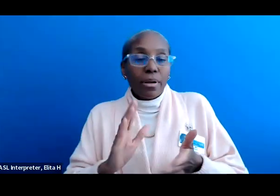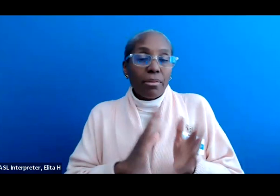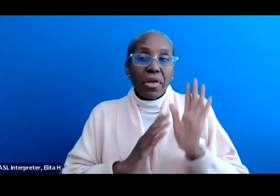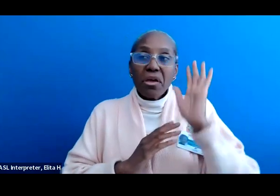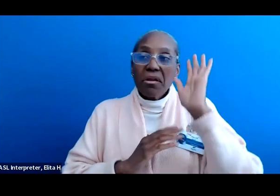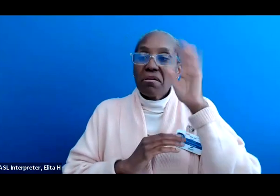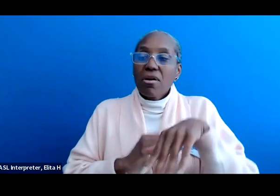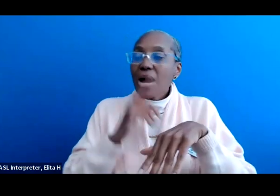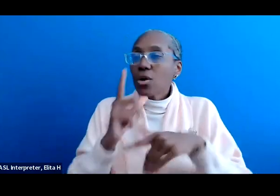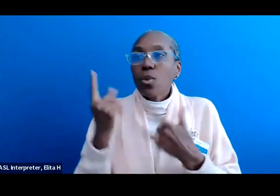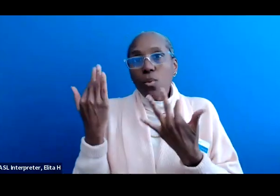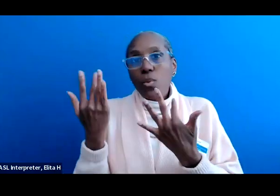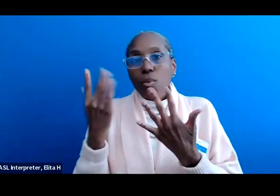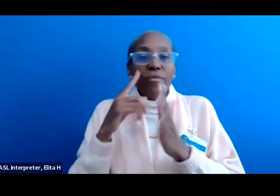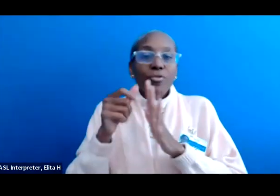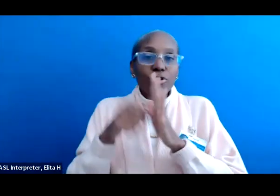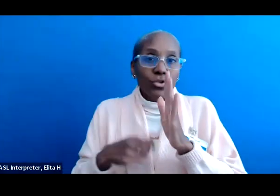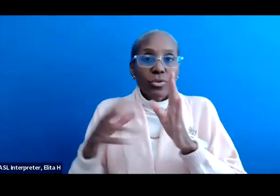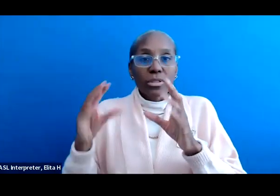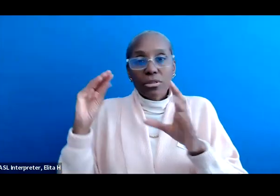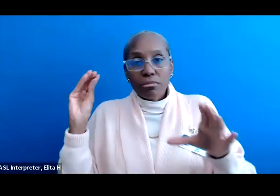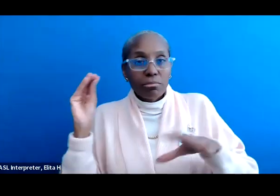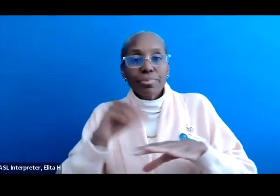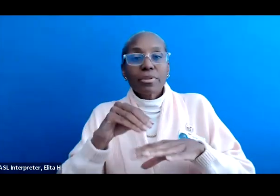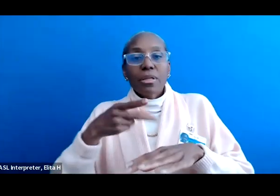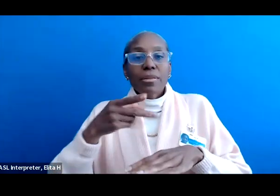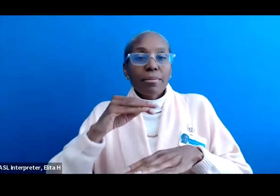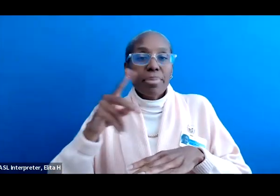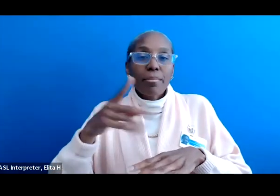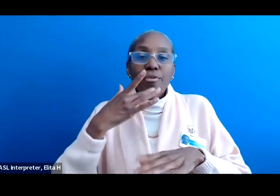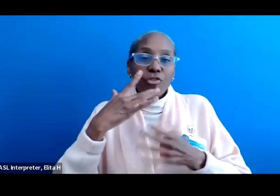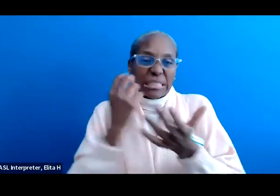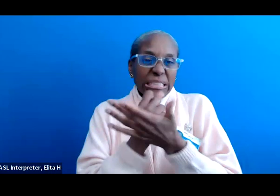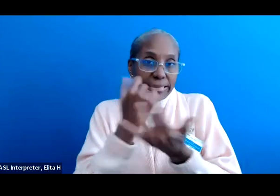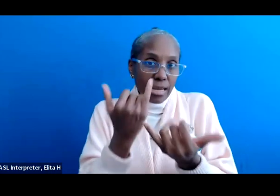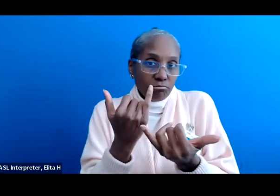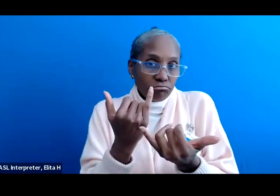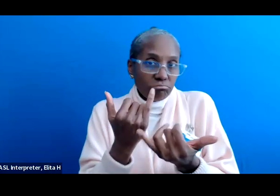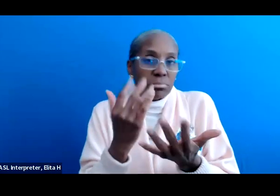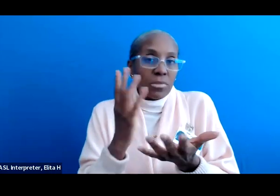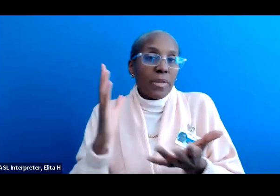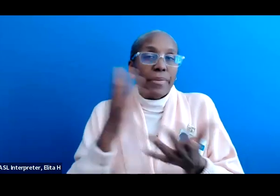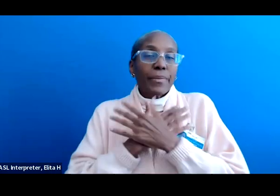I don't want to wait to have the surgery to have the pump put in. I want it right now because this relief is wonderful.”